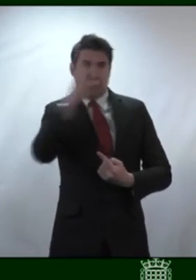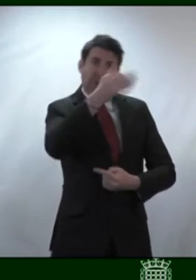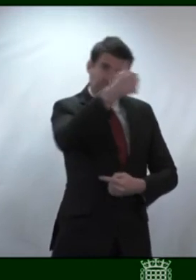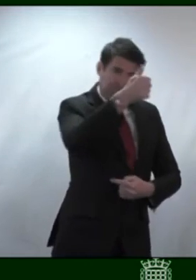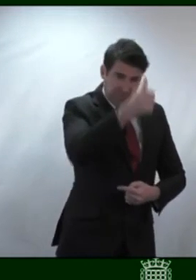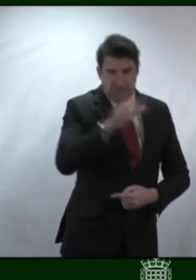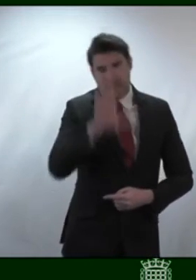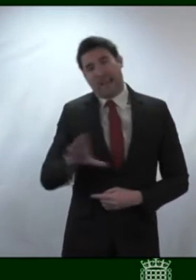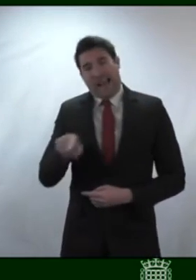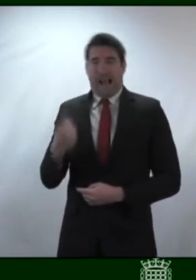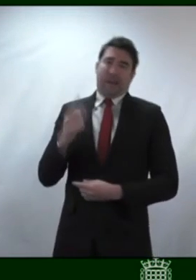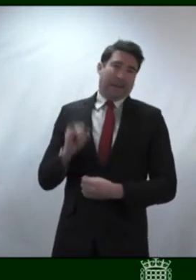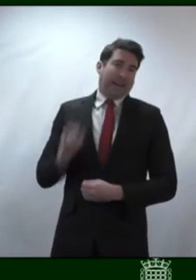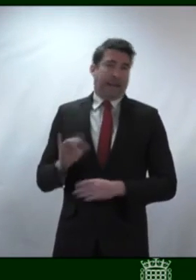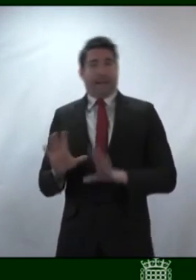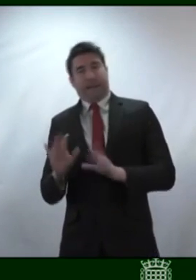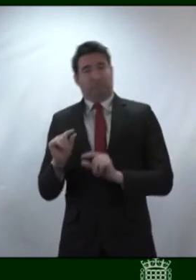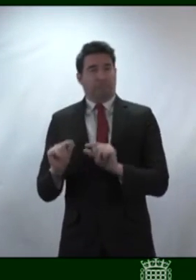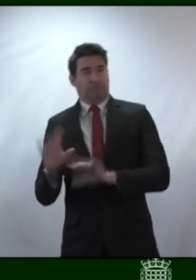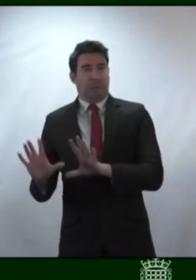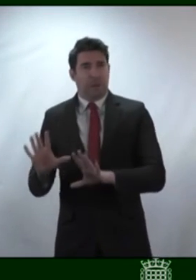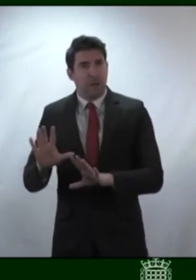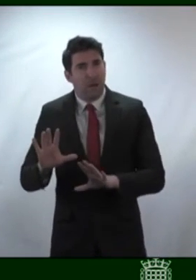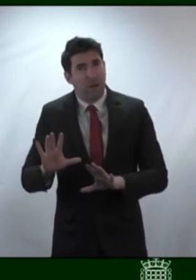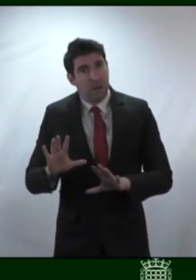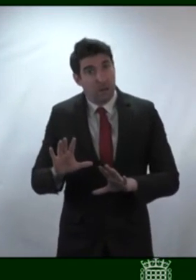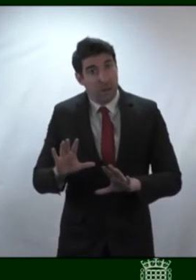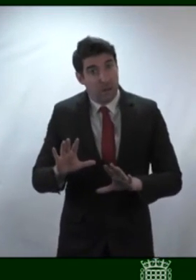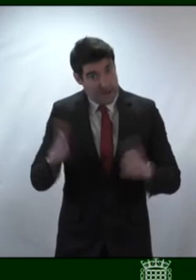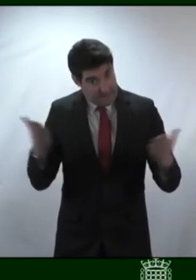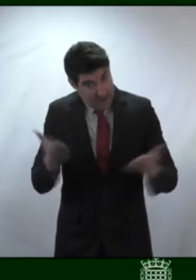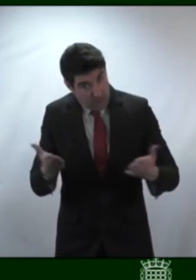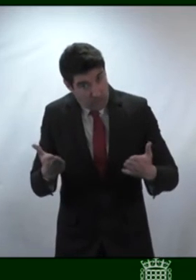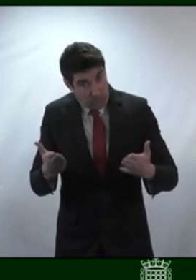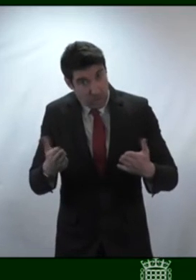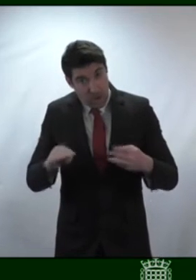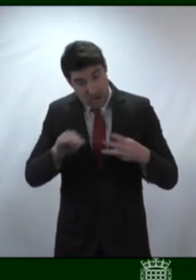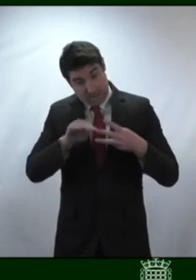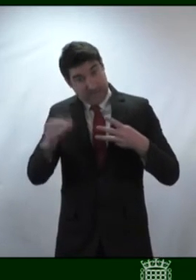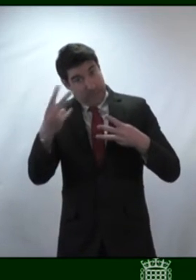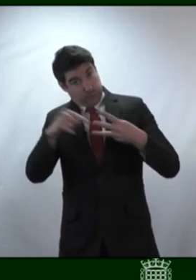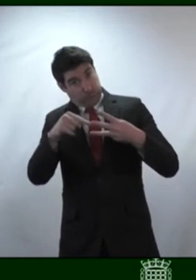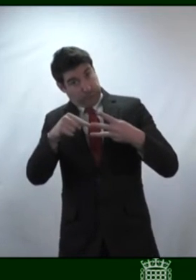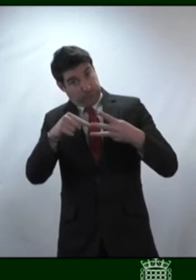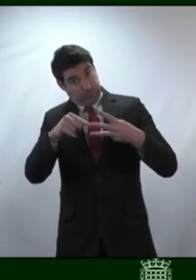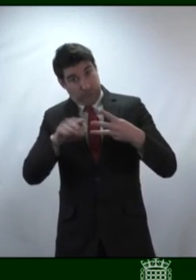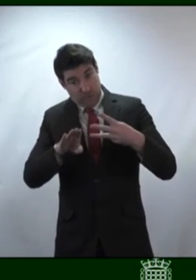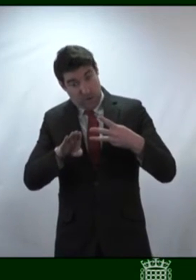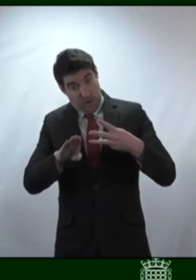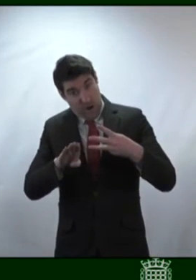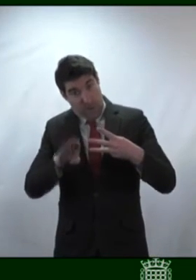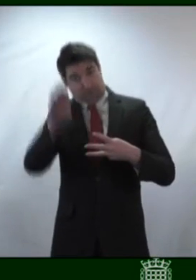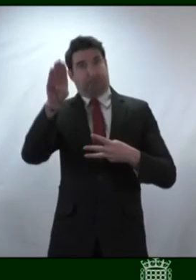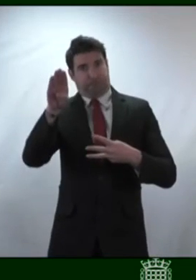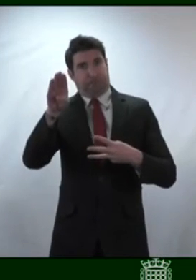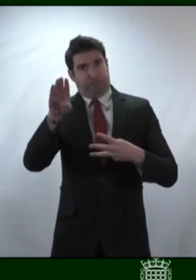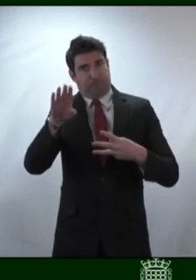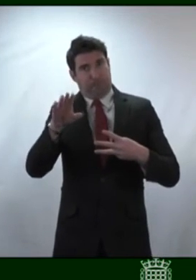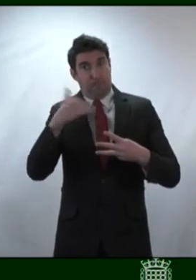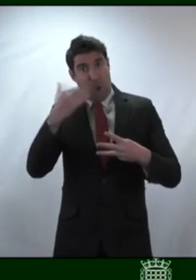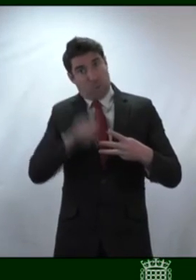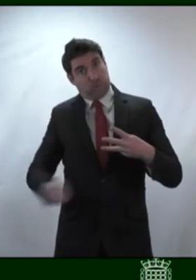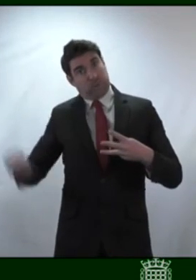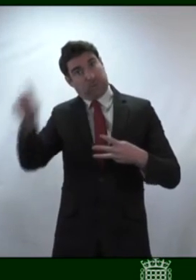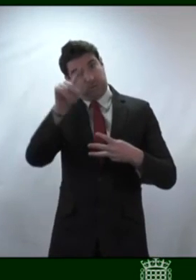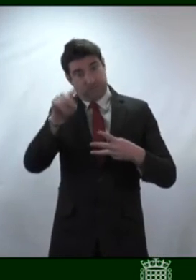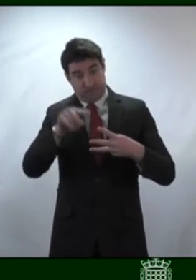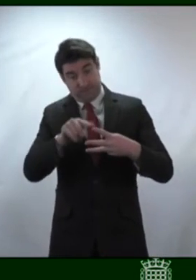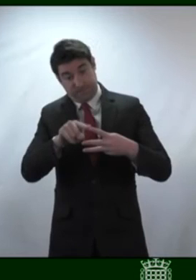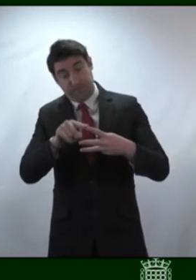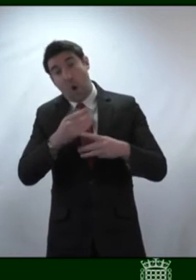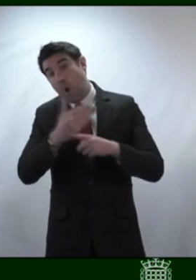2 areas, infections are going up. In over half of the tier 3 areas, infections are going up—exactly